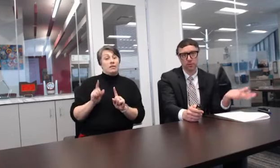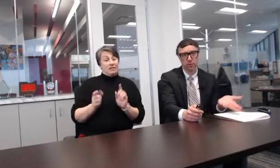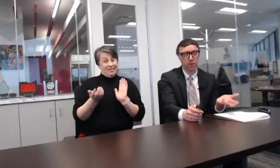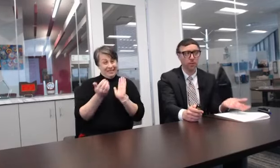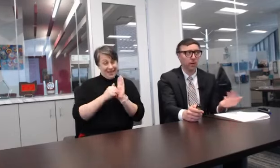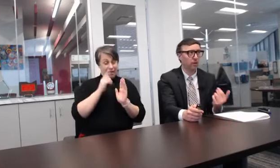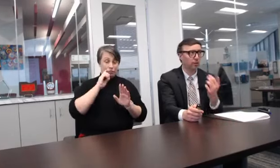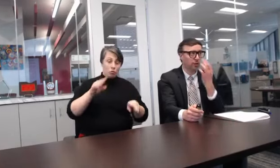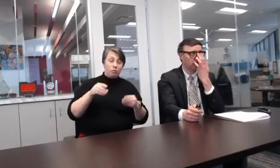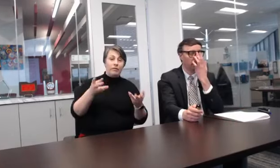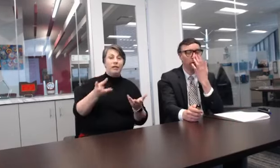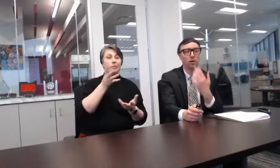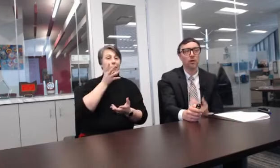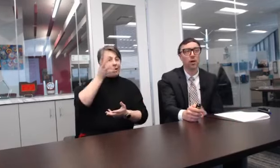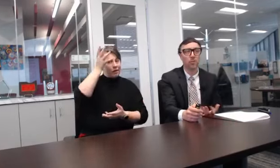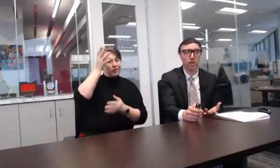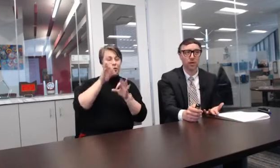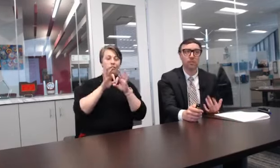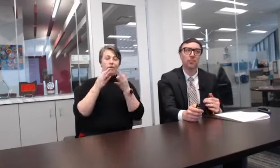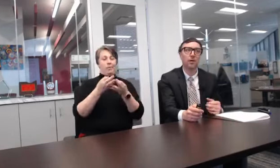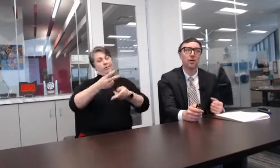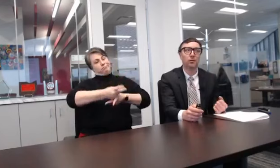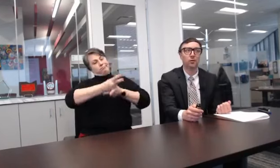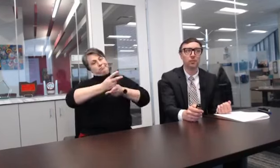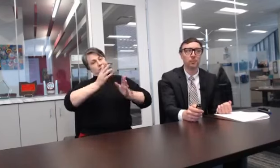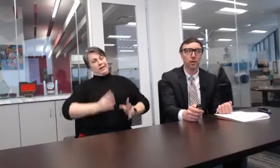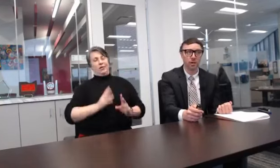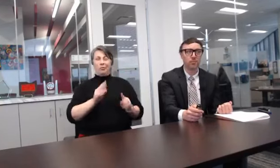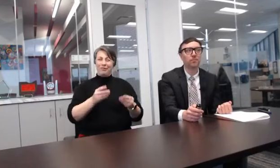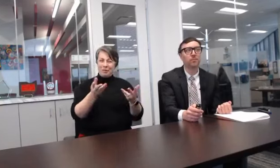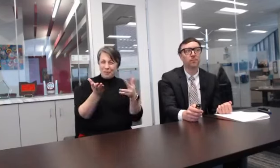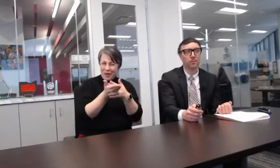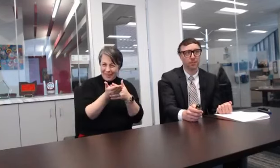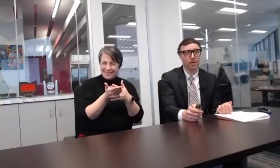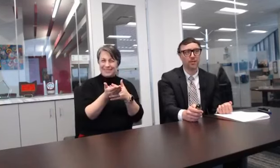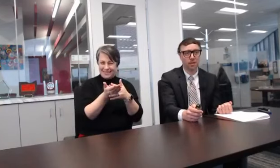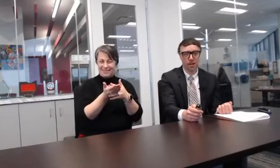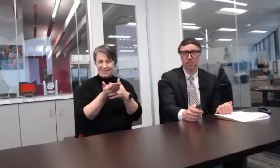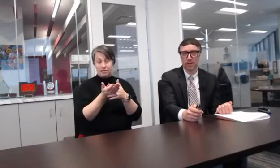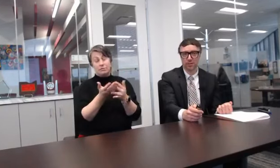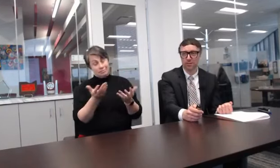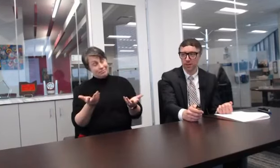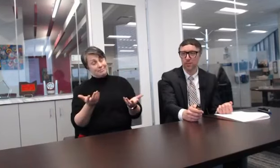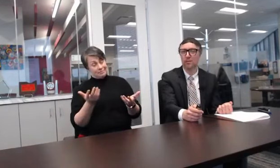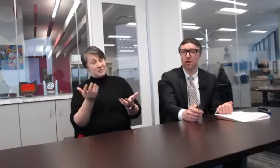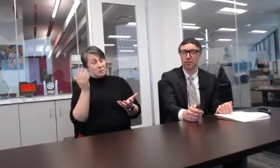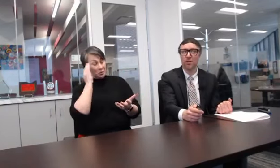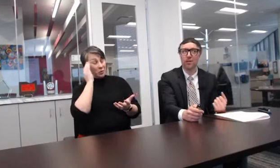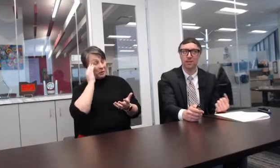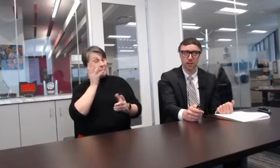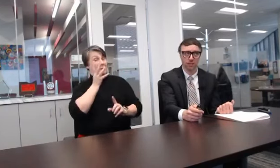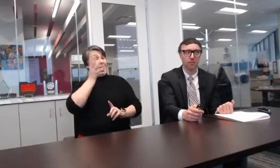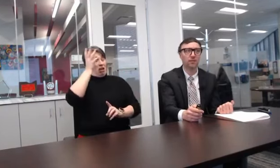usually a parent or family member a break, a short term break. Because again, parents and families are often exhausted,